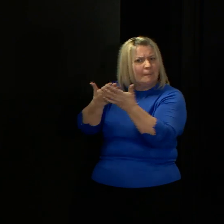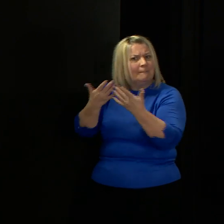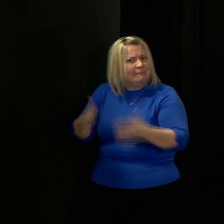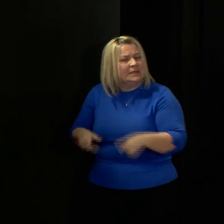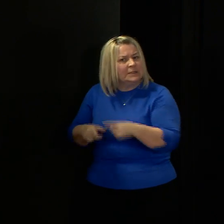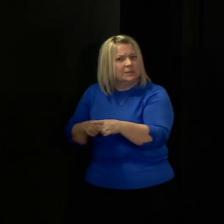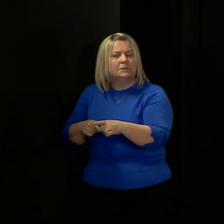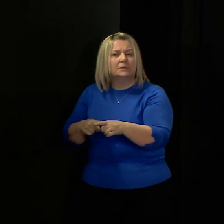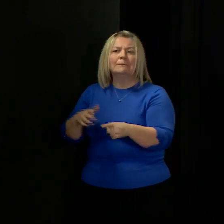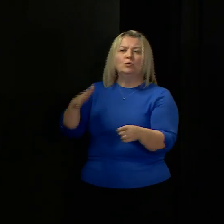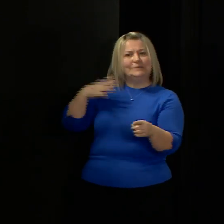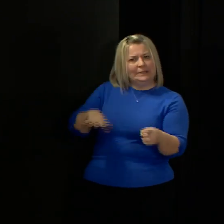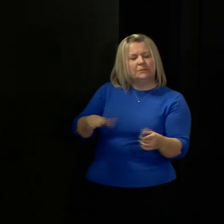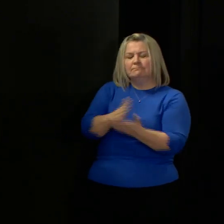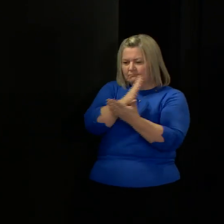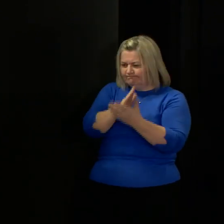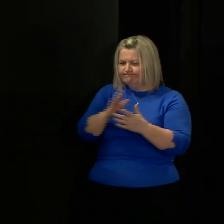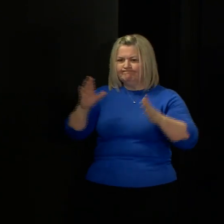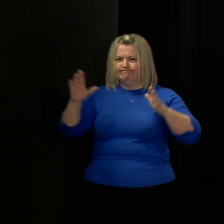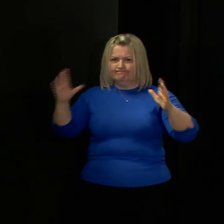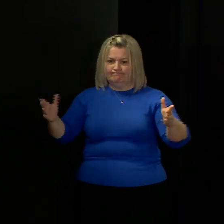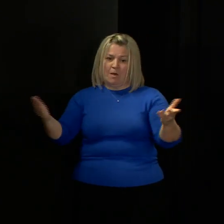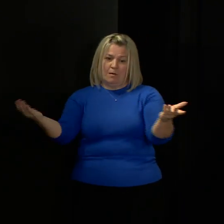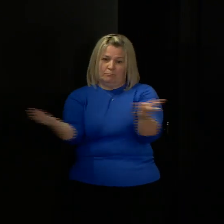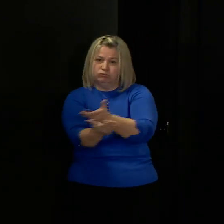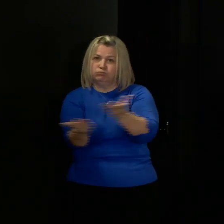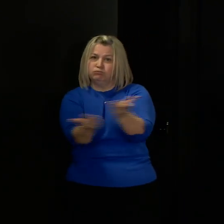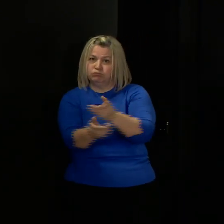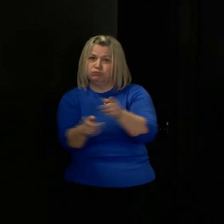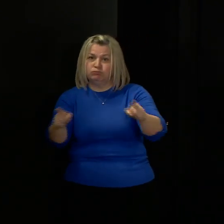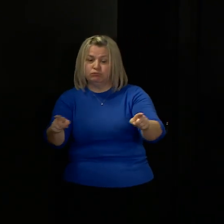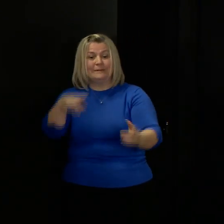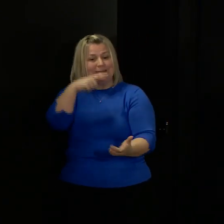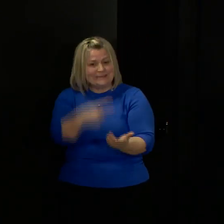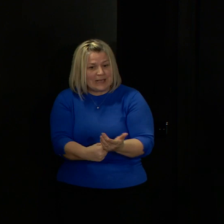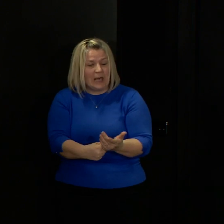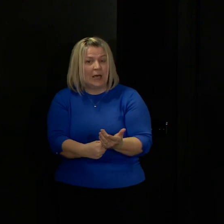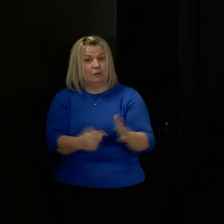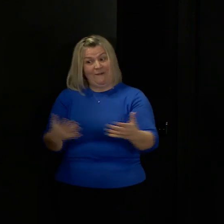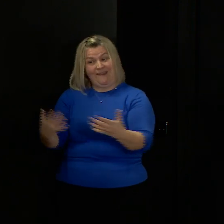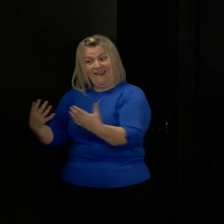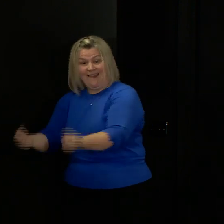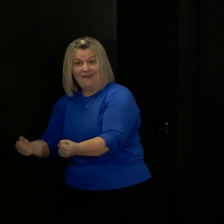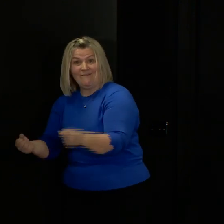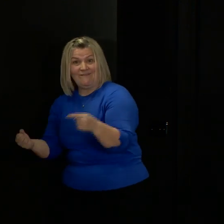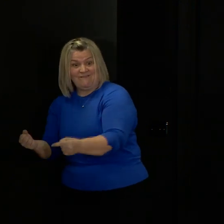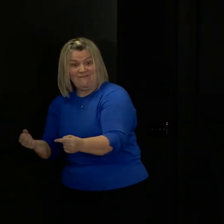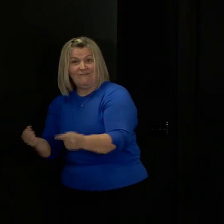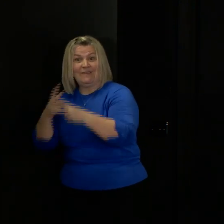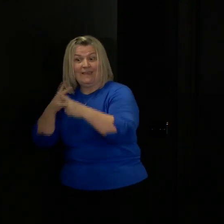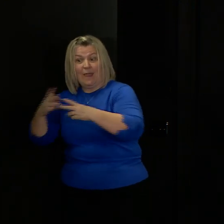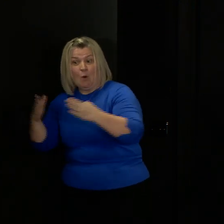take place to decide on a proper basis whether any further admissions to those